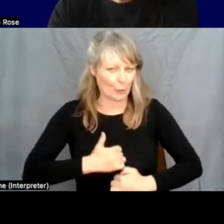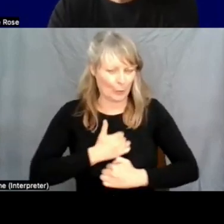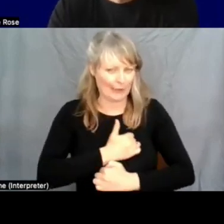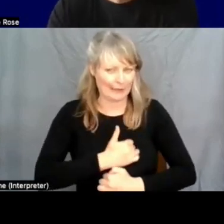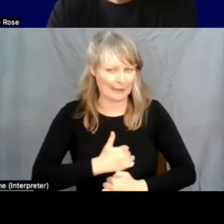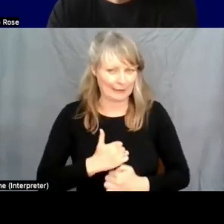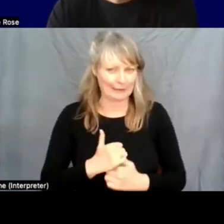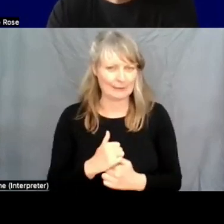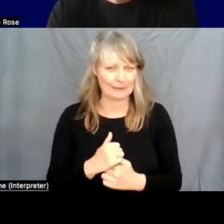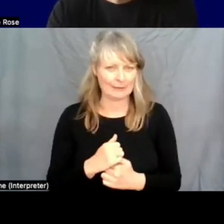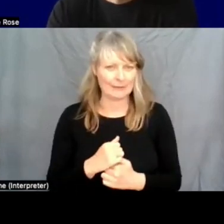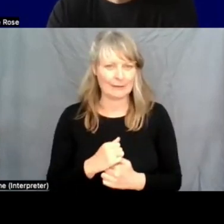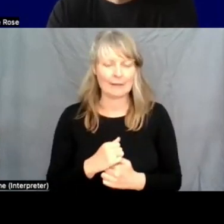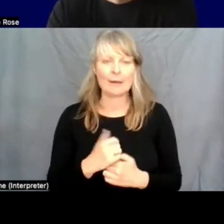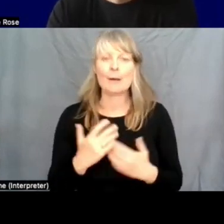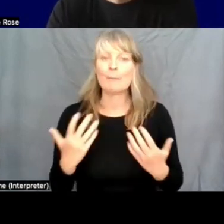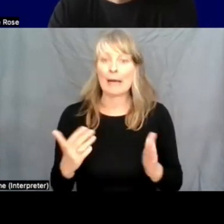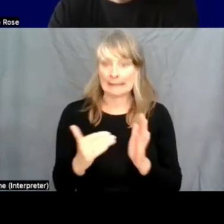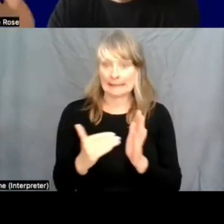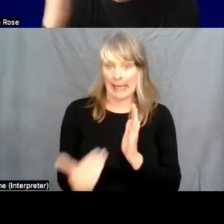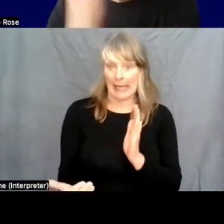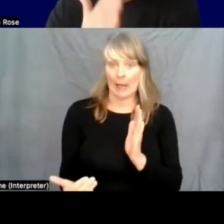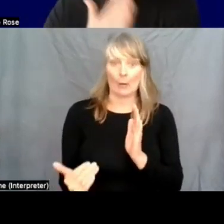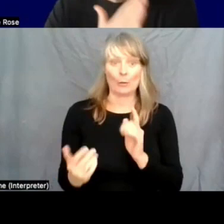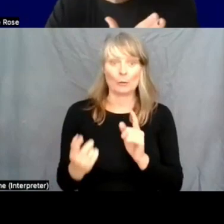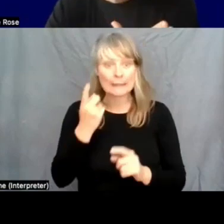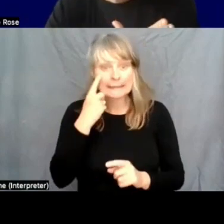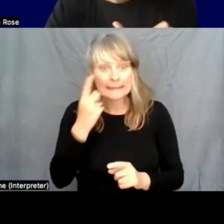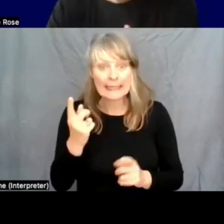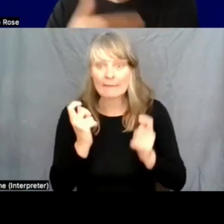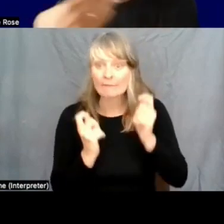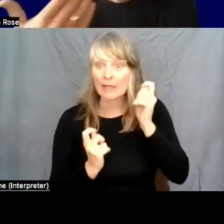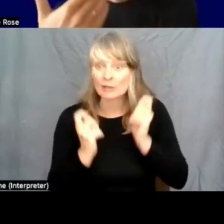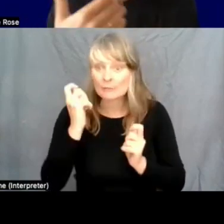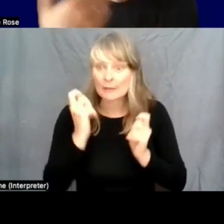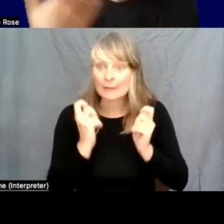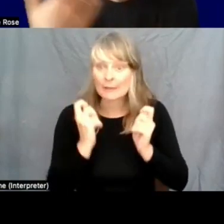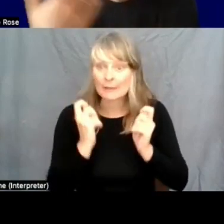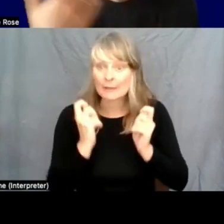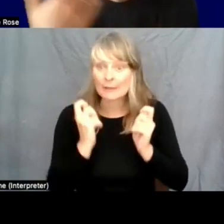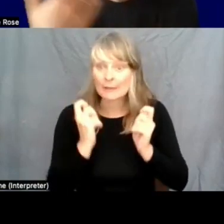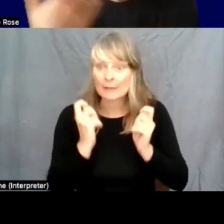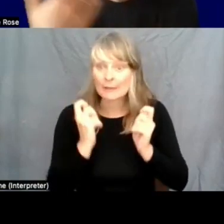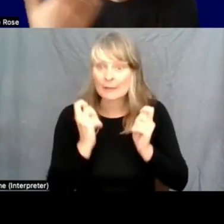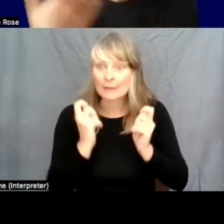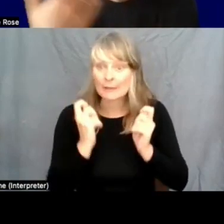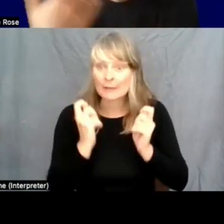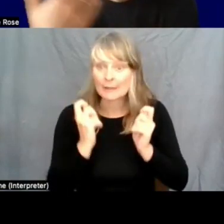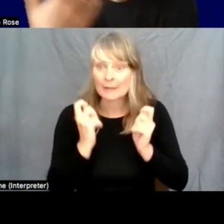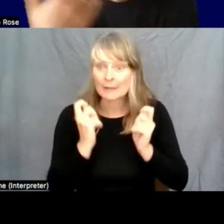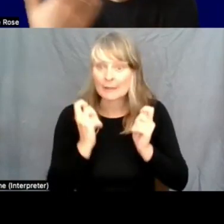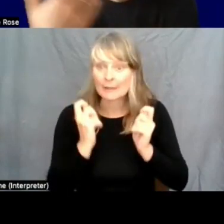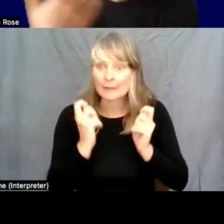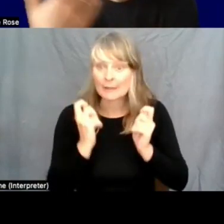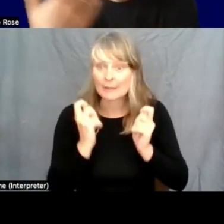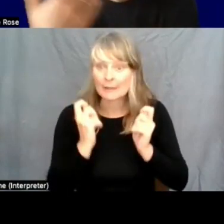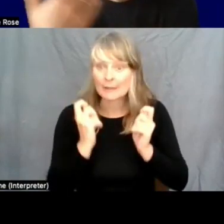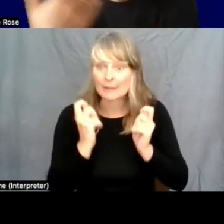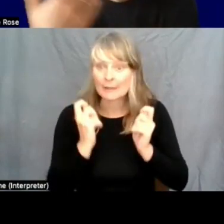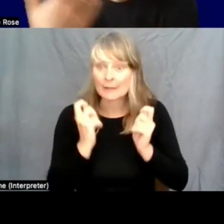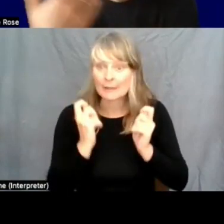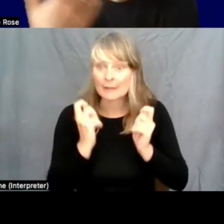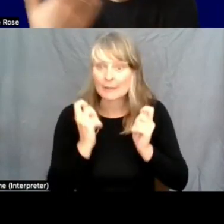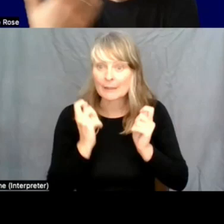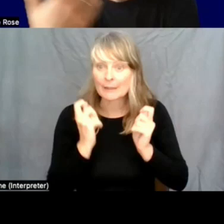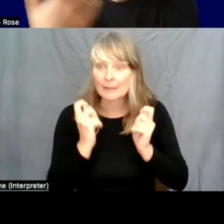but I think here, we can see actually that although in the moment she might not have felt it, her emotion thinking about it is very different.